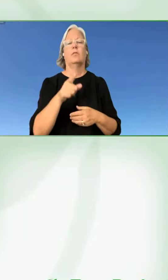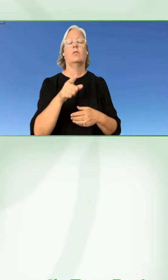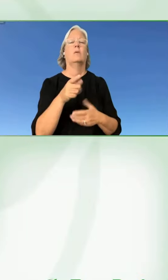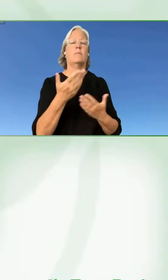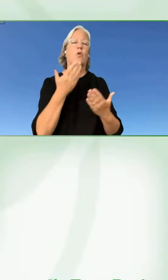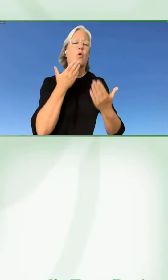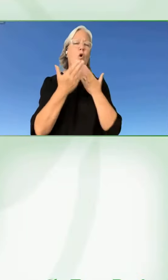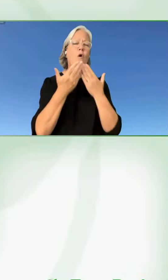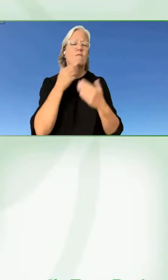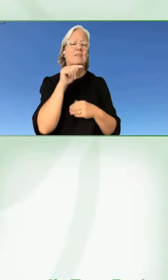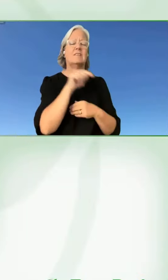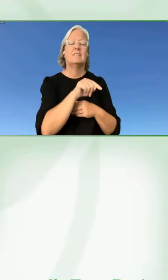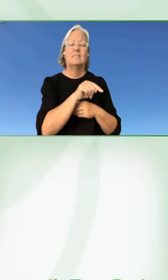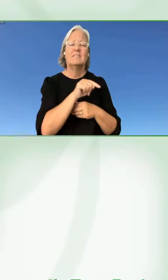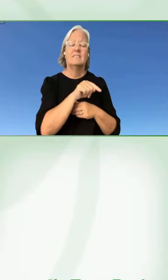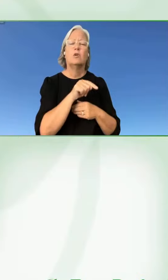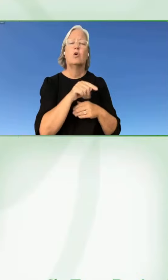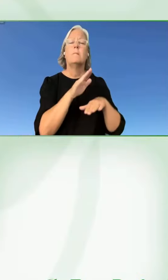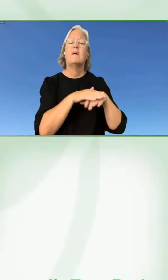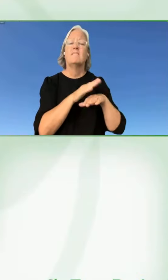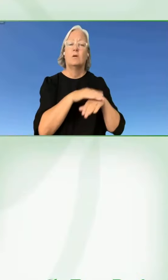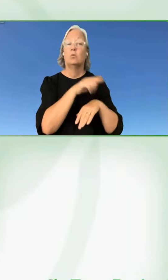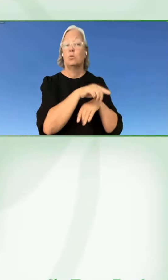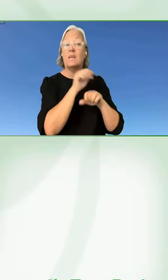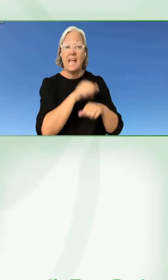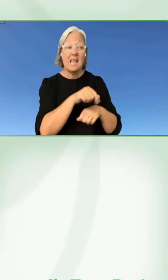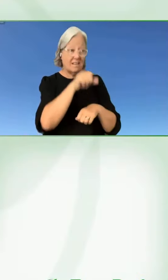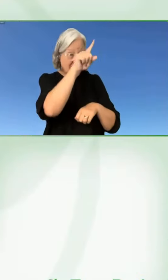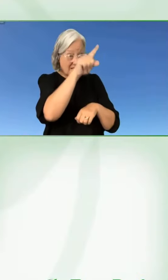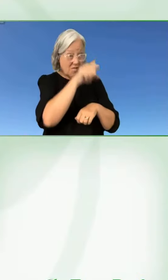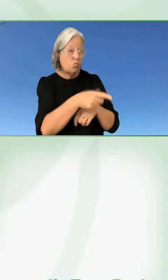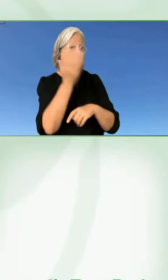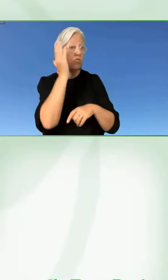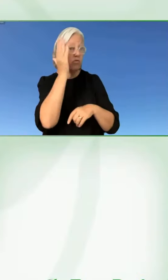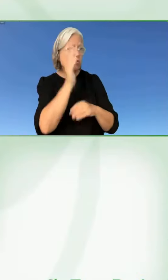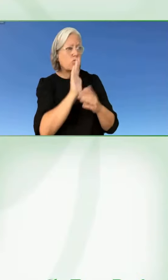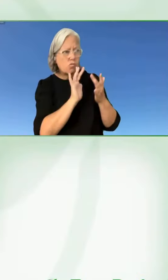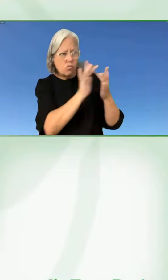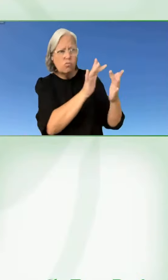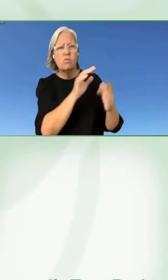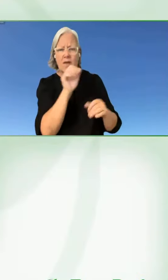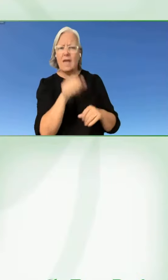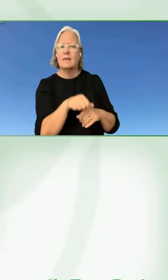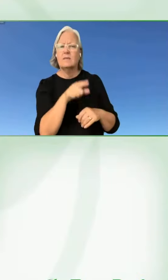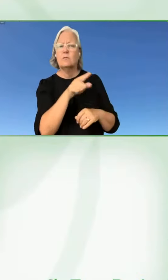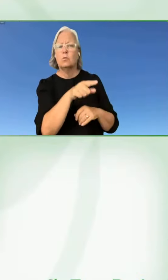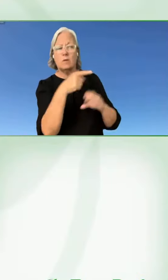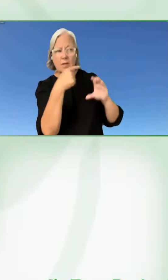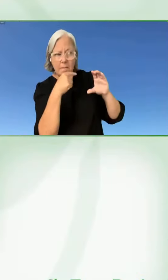Overall, that is the journey that I found quite productive and quite fruitful. Thank you.